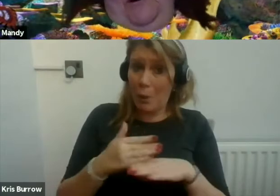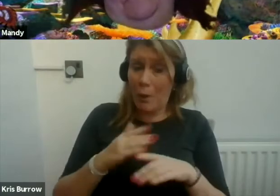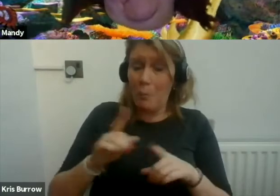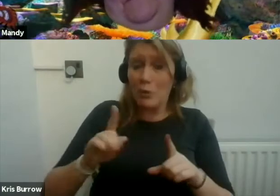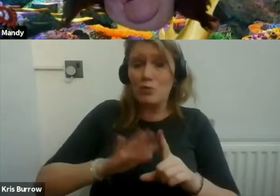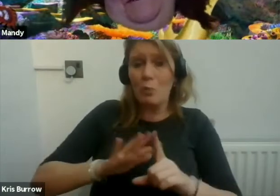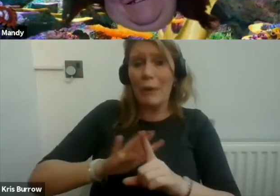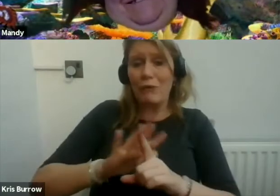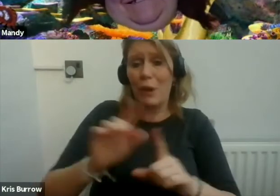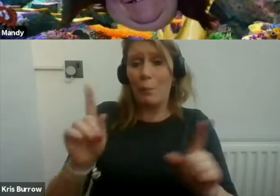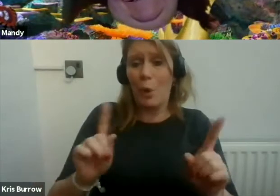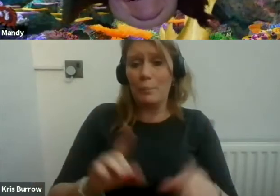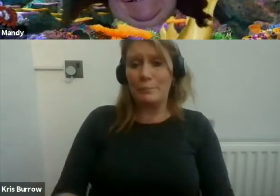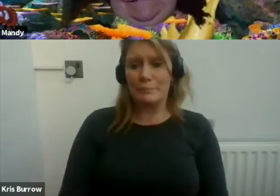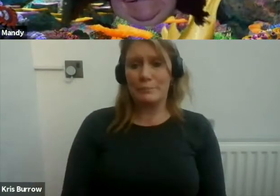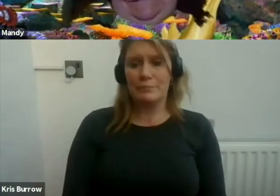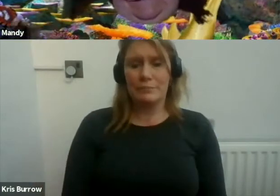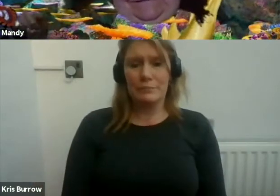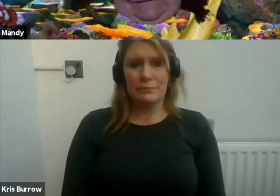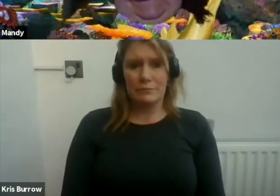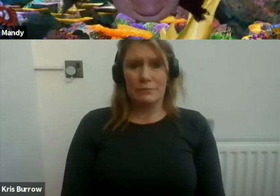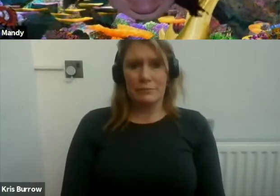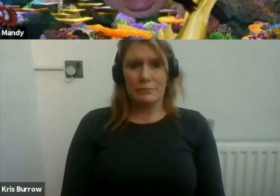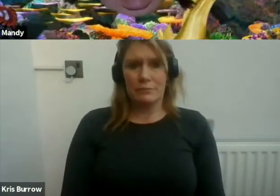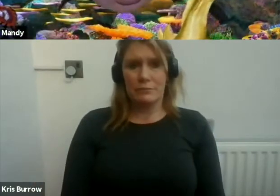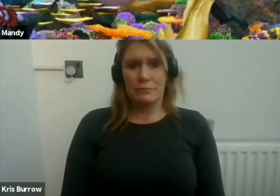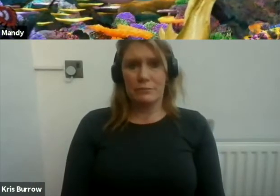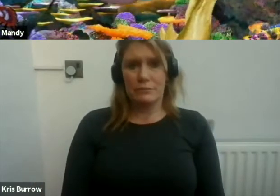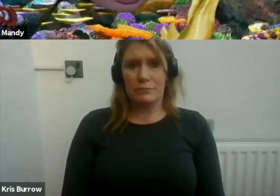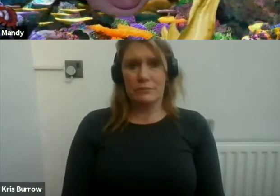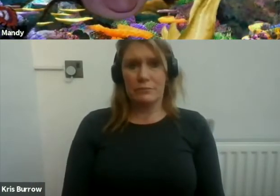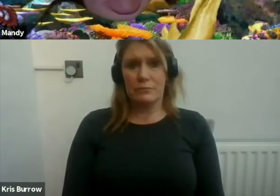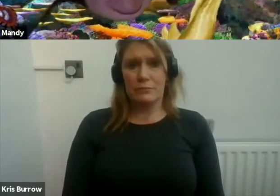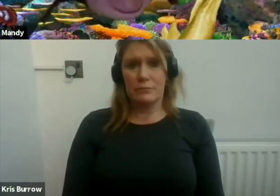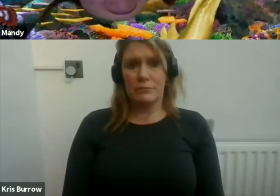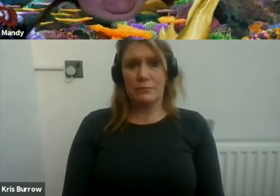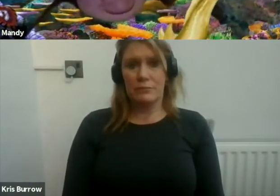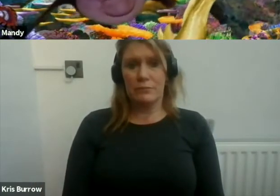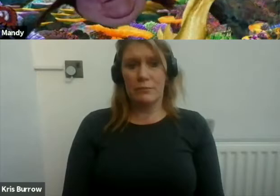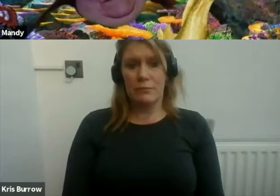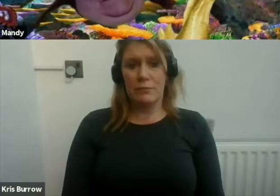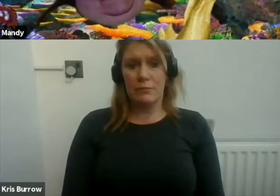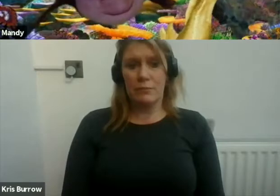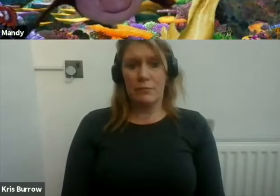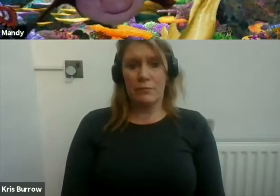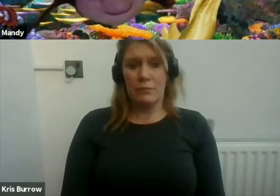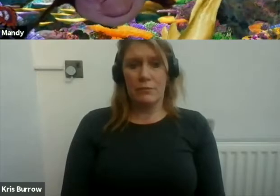background? What brought you to this point? Oh, gosh, I started in the theatre